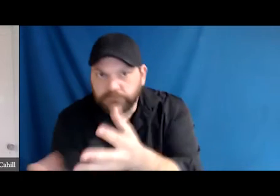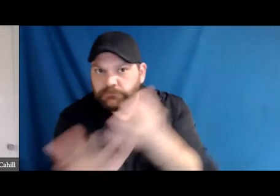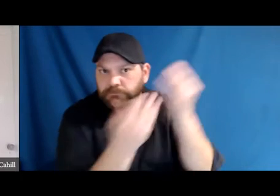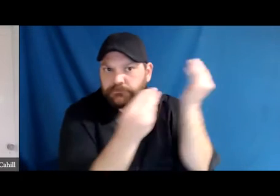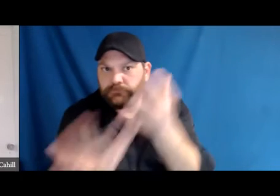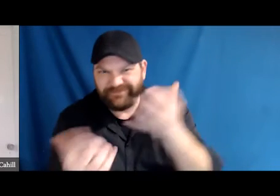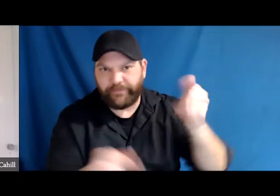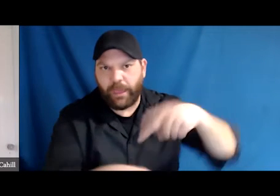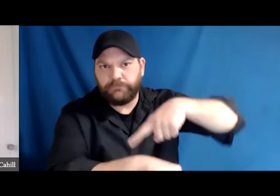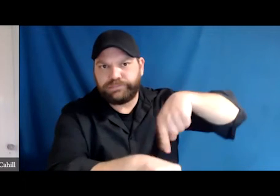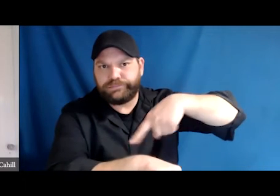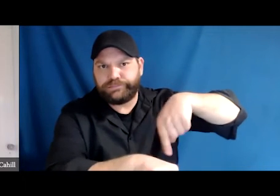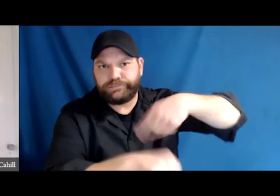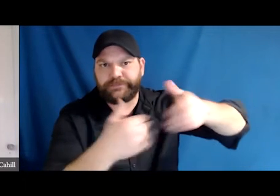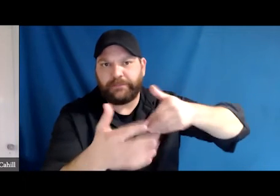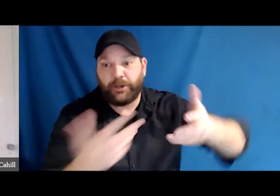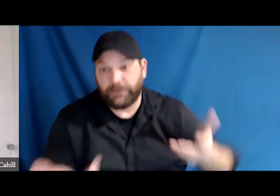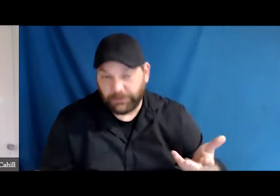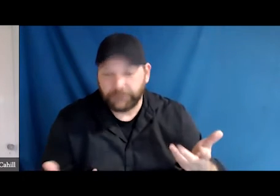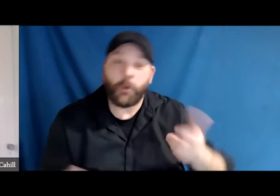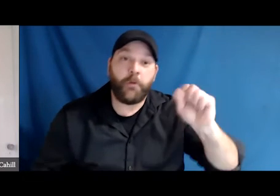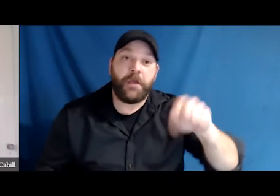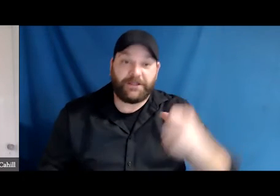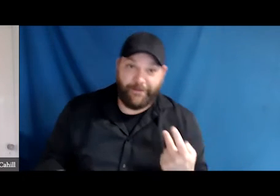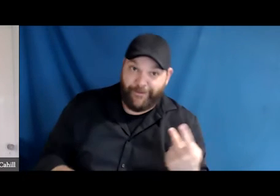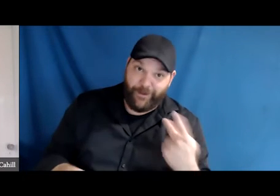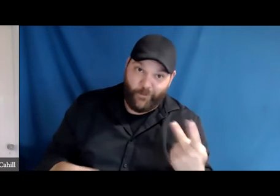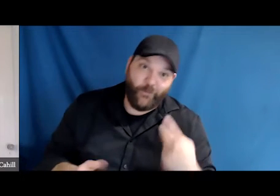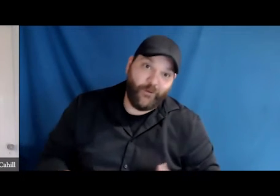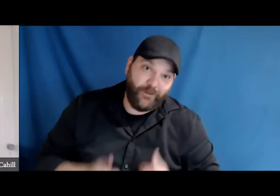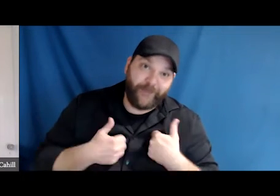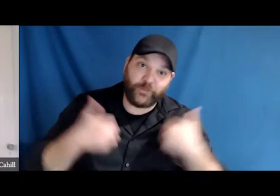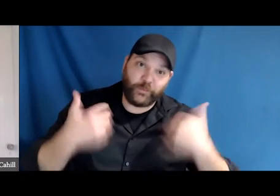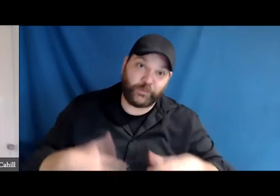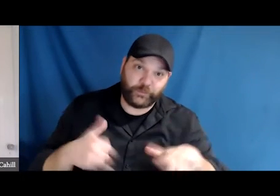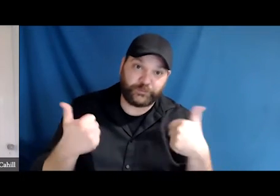and so, yes that made our lives challenging, because the beginning of COVID was just chaos,